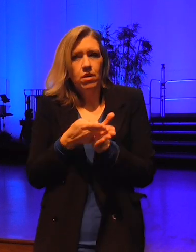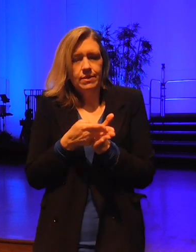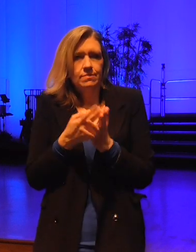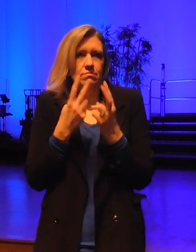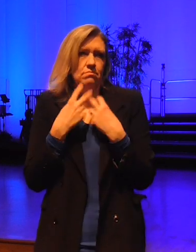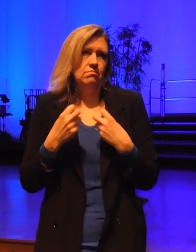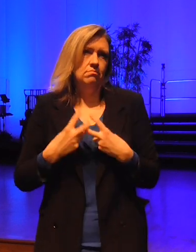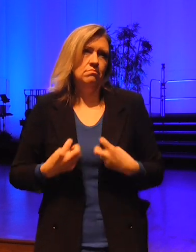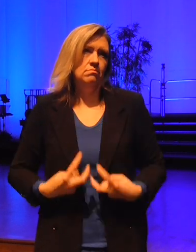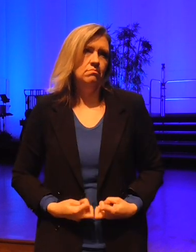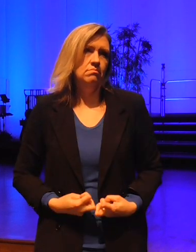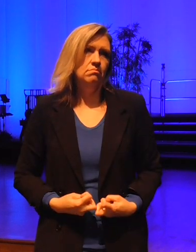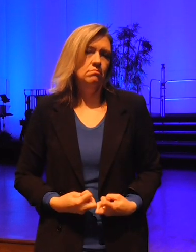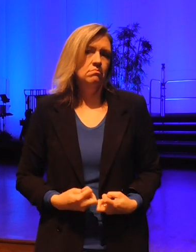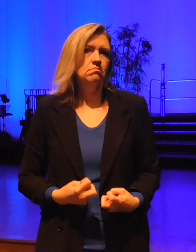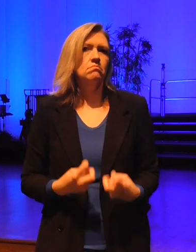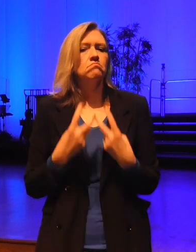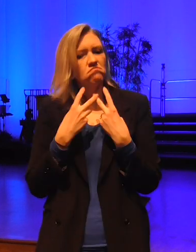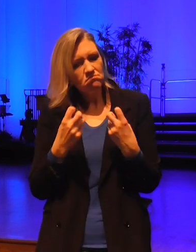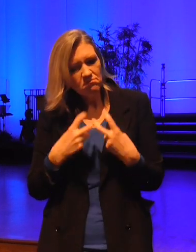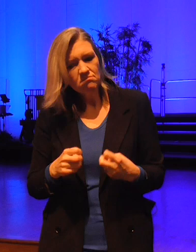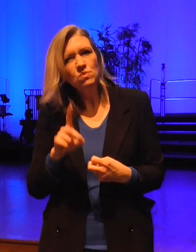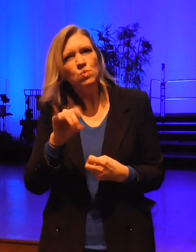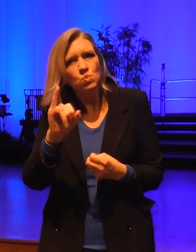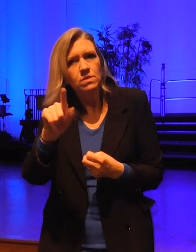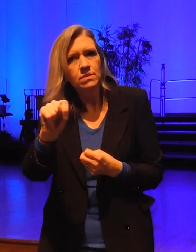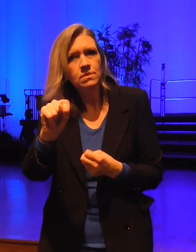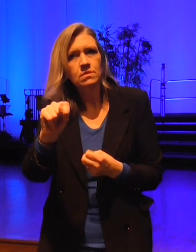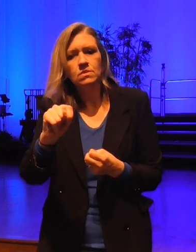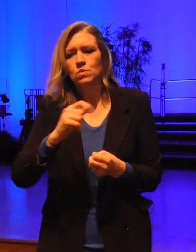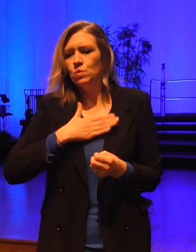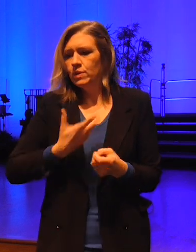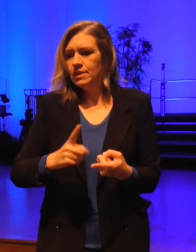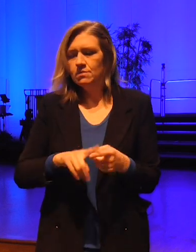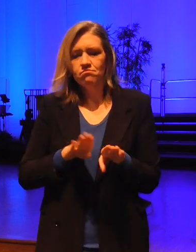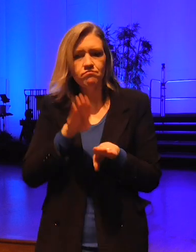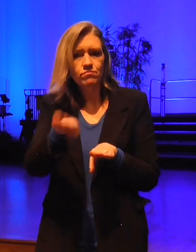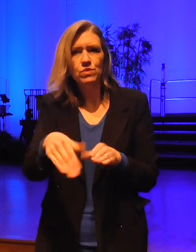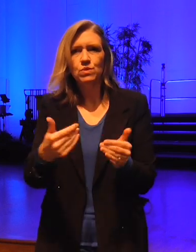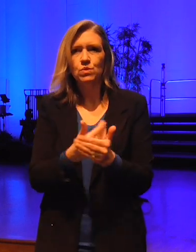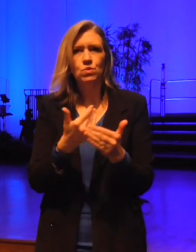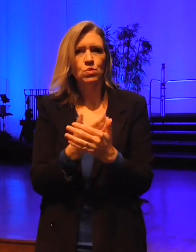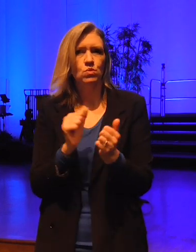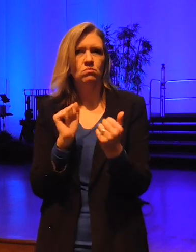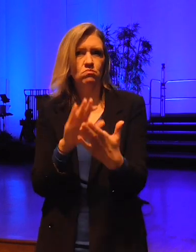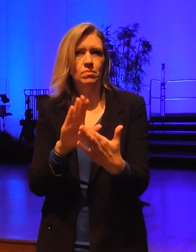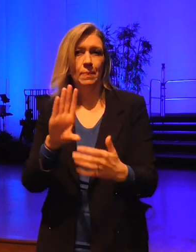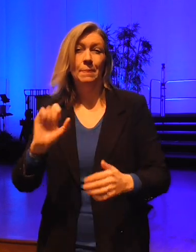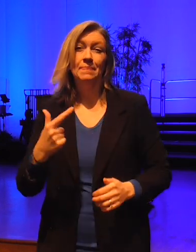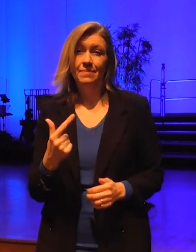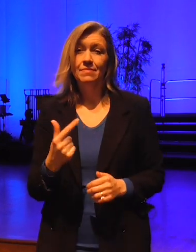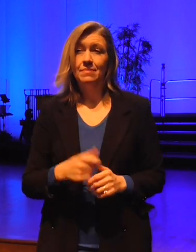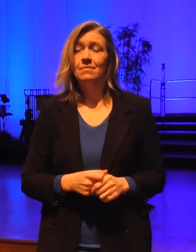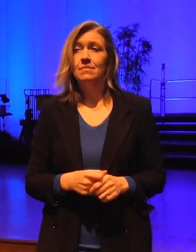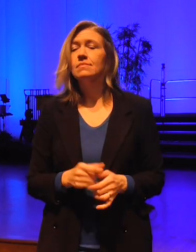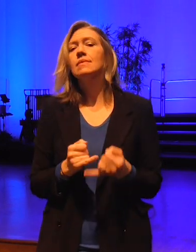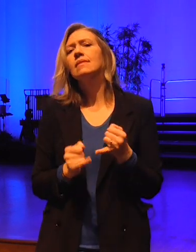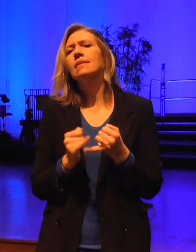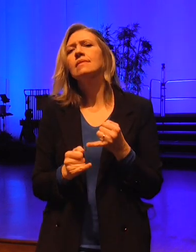catch it and be willing to step into that new way of being lastly allow what is to work for